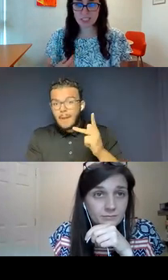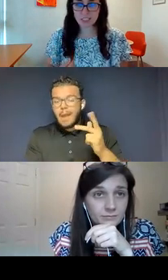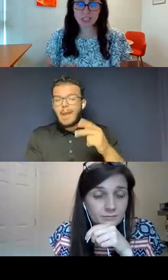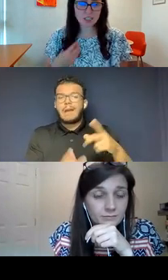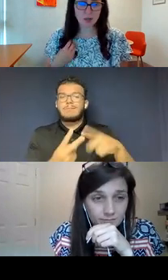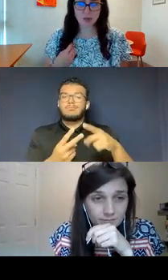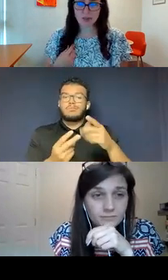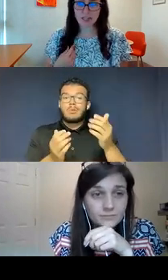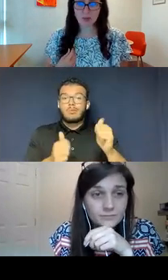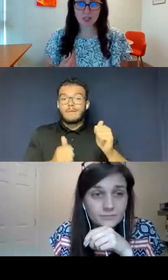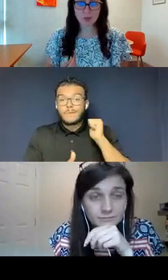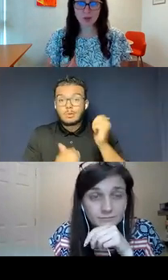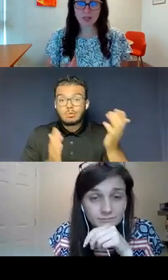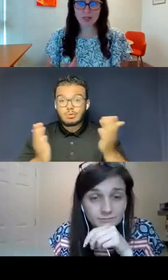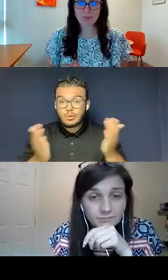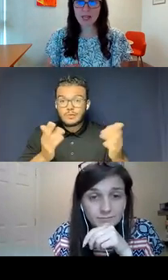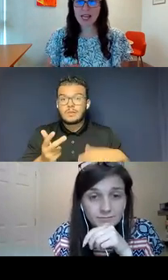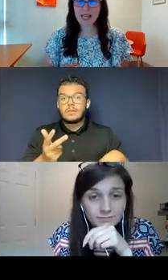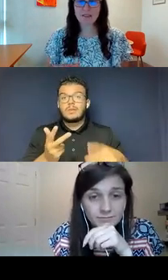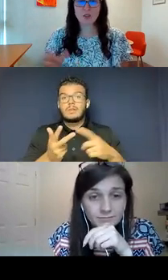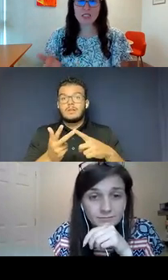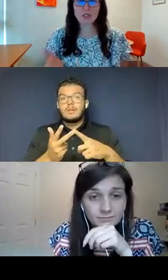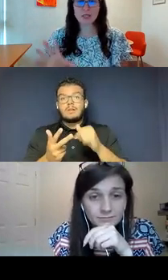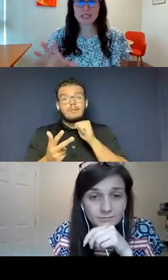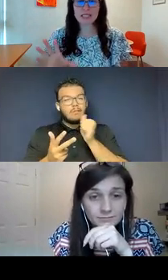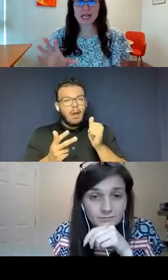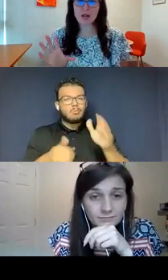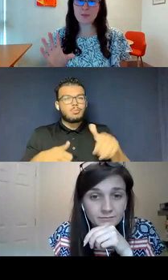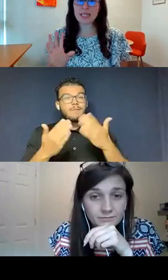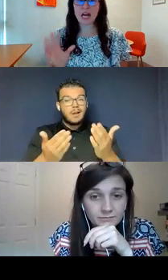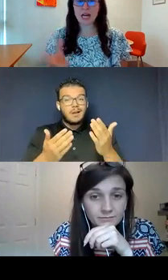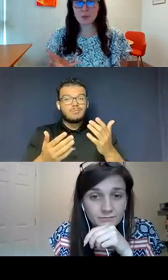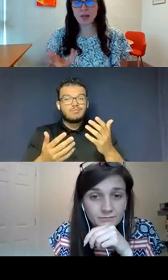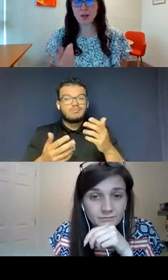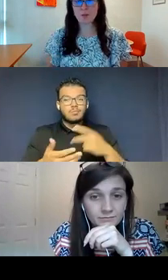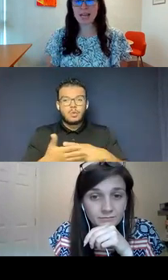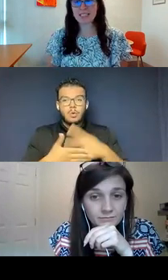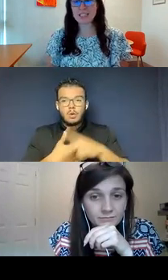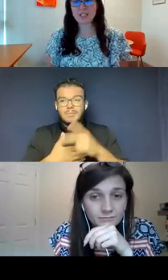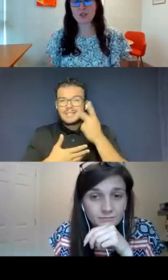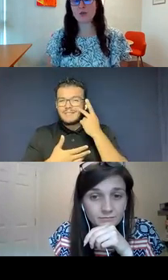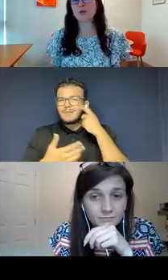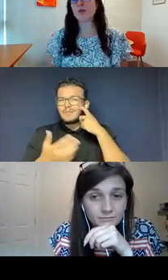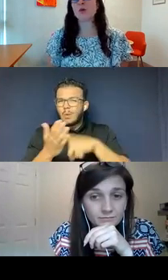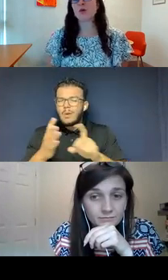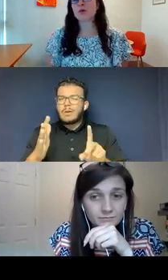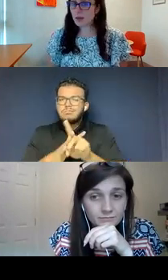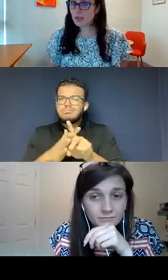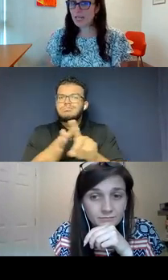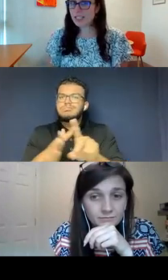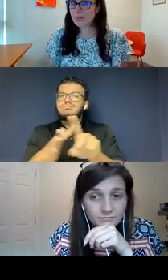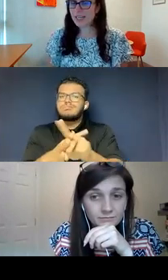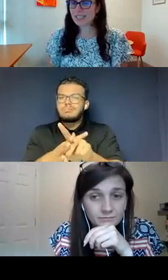services not provided by your program. If you see those things coming up, we ask that you reach out to us.